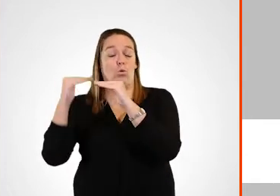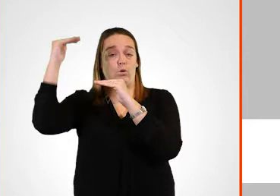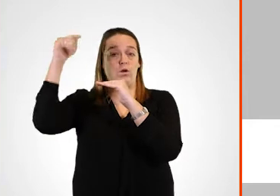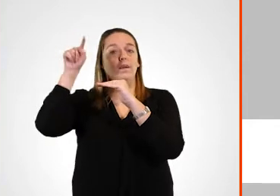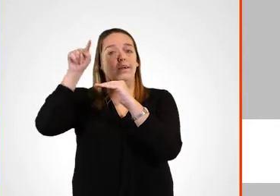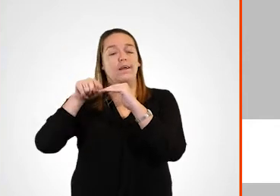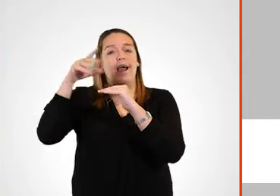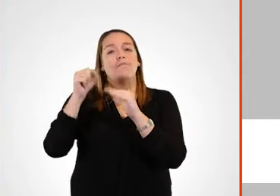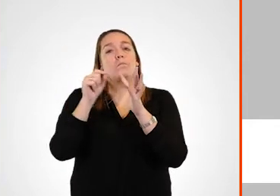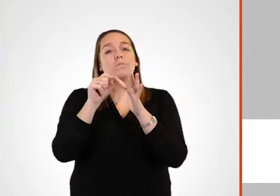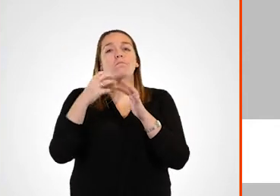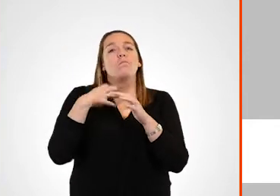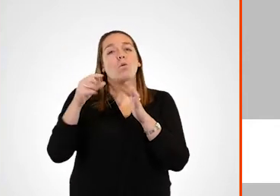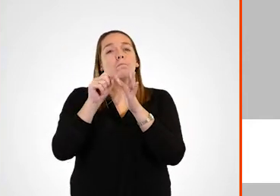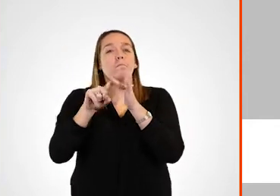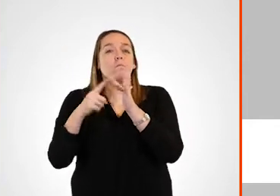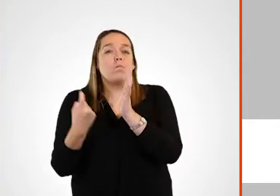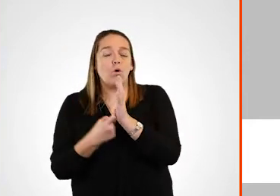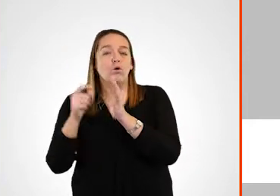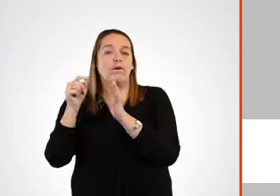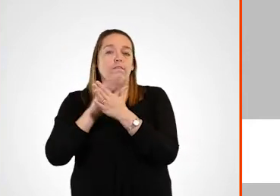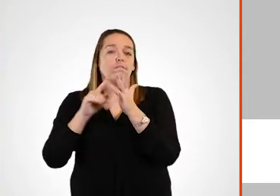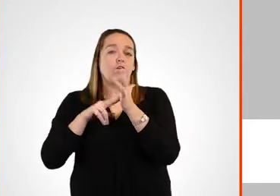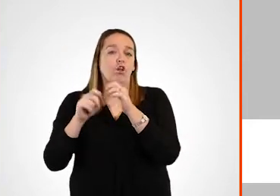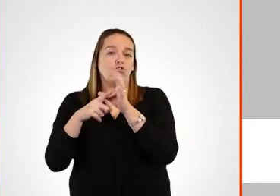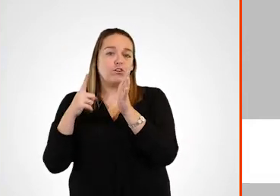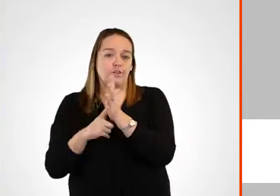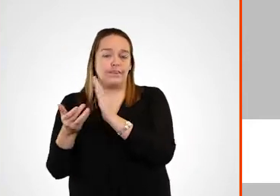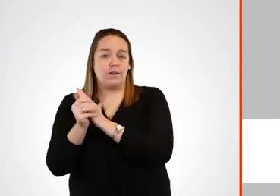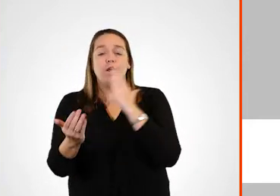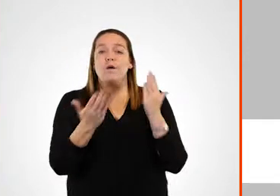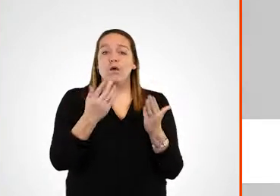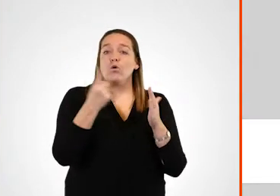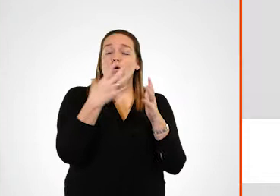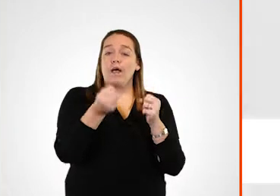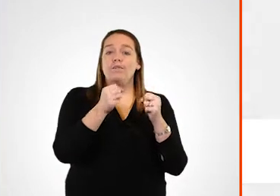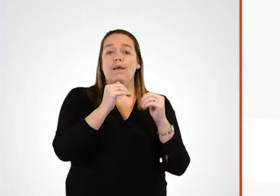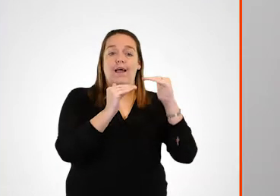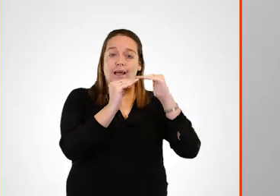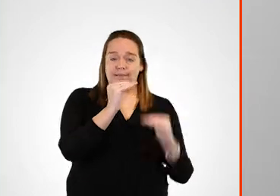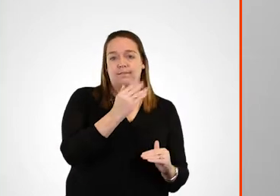had poorer phonological skills than those who had pure tone averages less than 45.